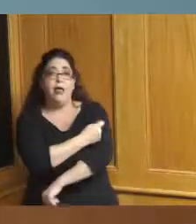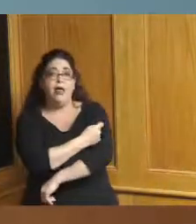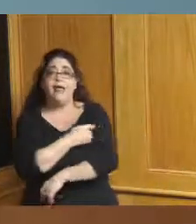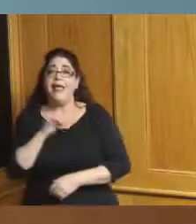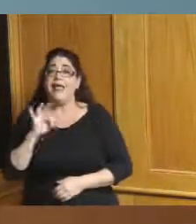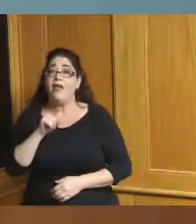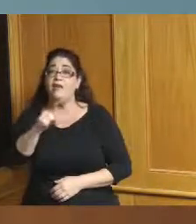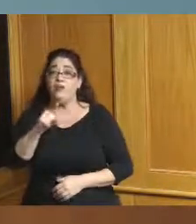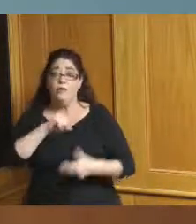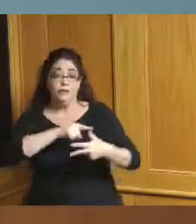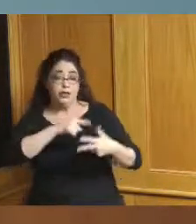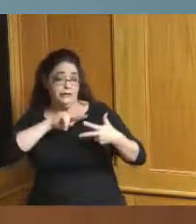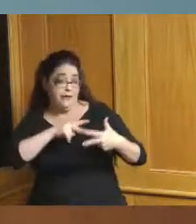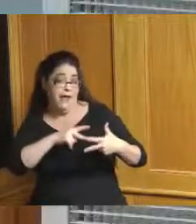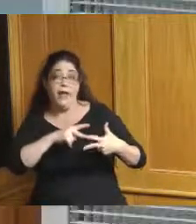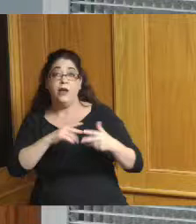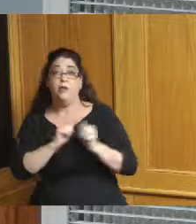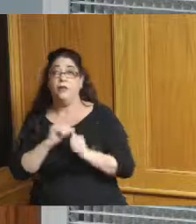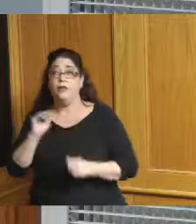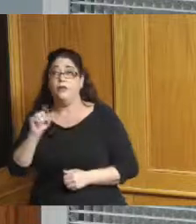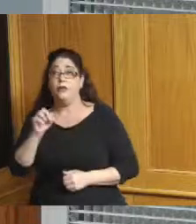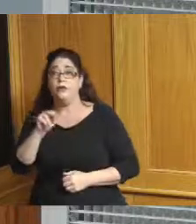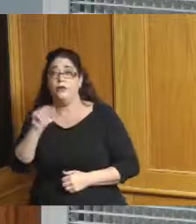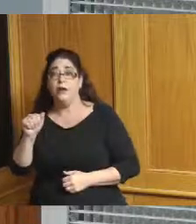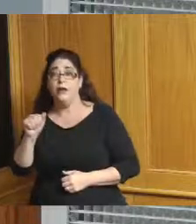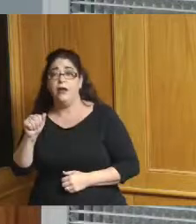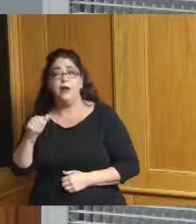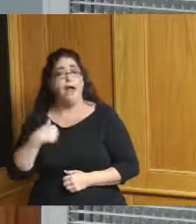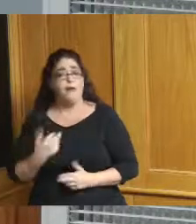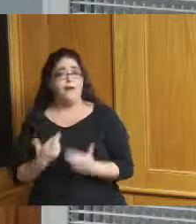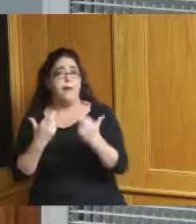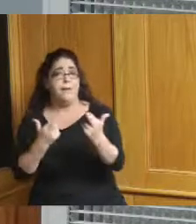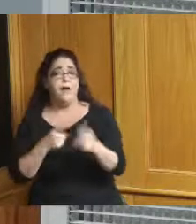with questions I always recommend if they have a primary care physician or a physician that they